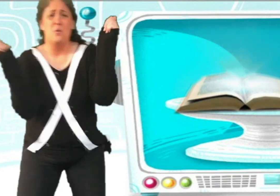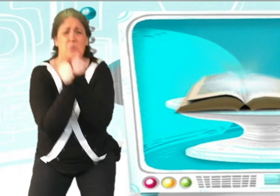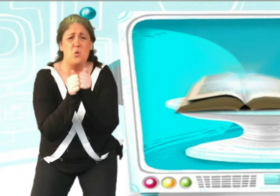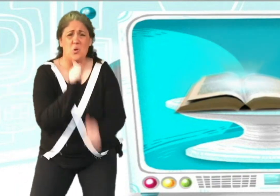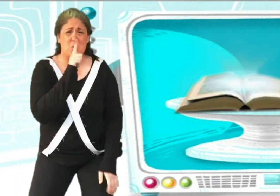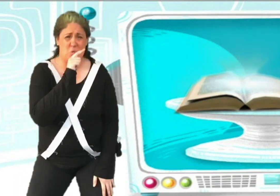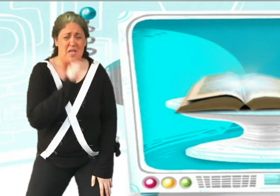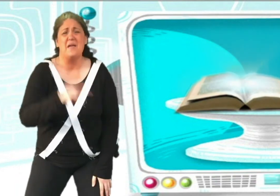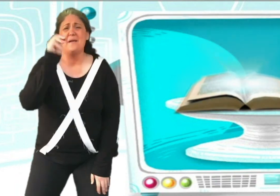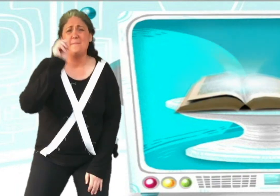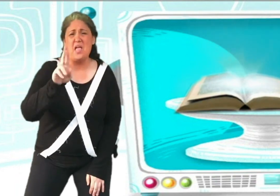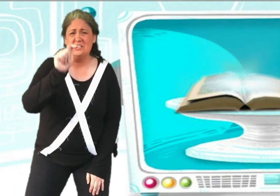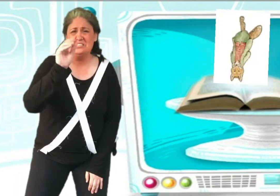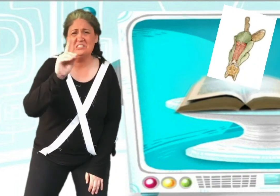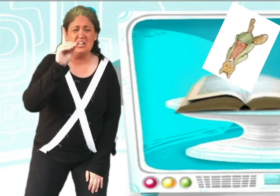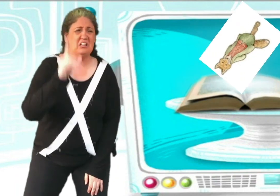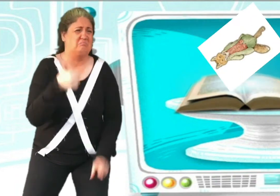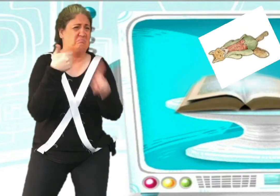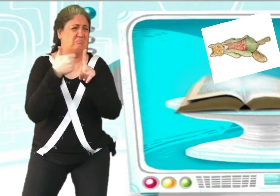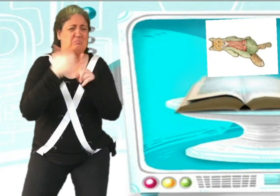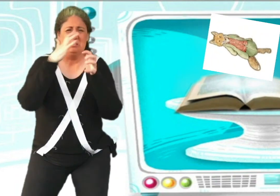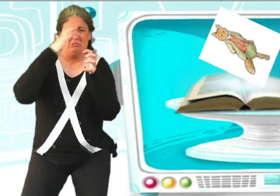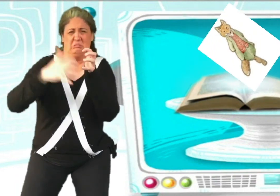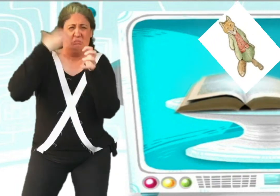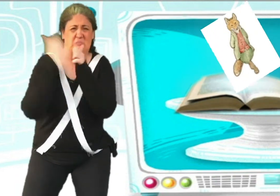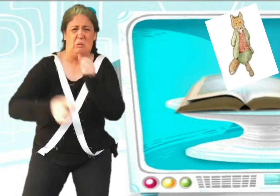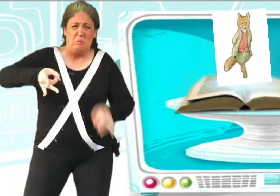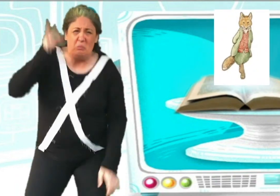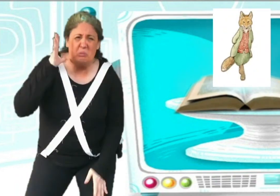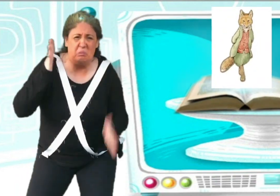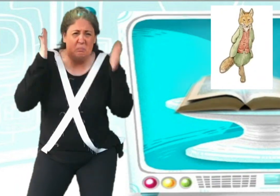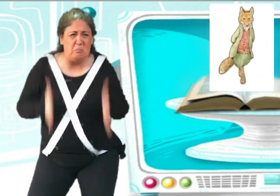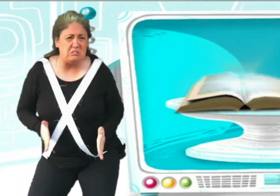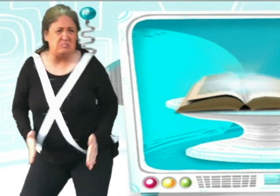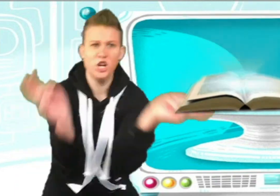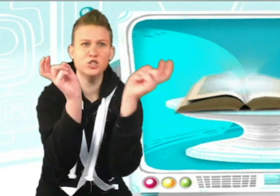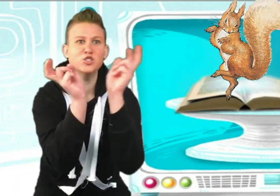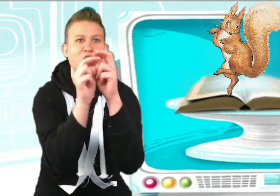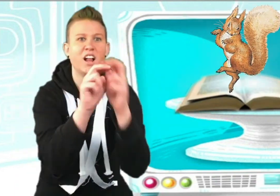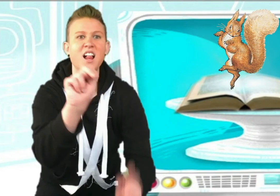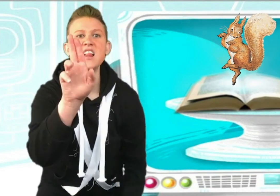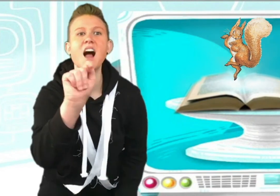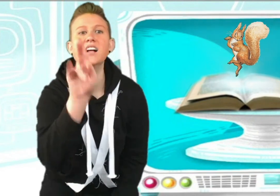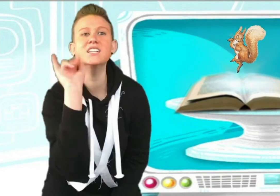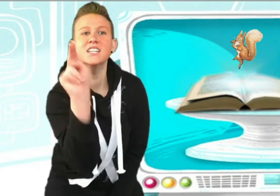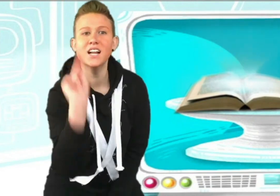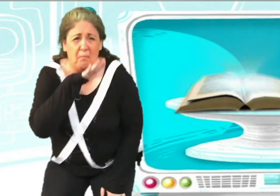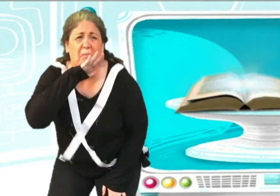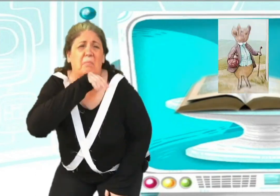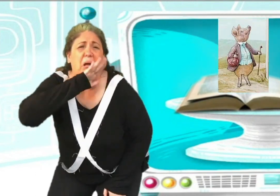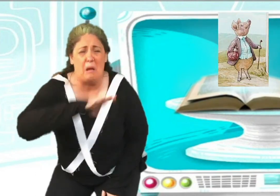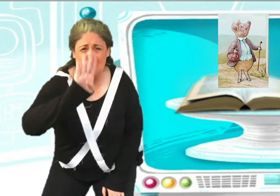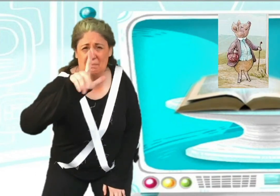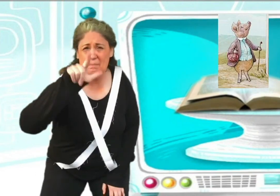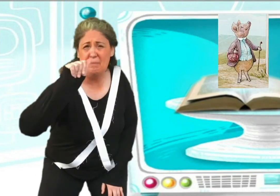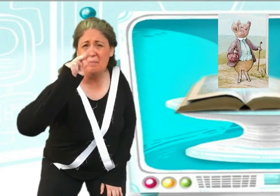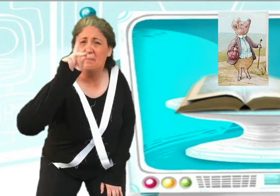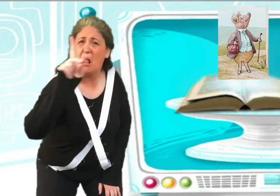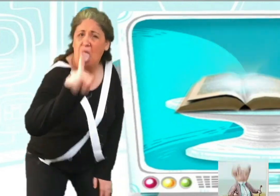With Mr Tod, the dirty rotter, And Squirrel Nutkin, Pigling Bland,